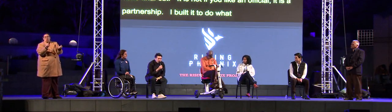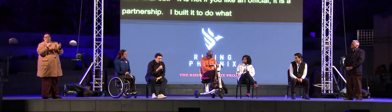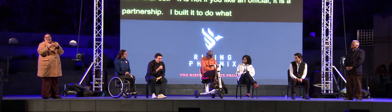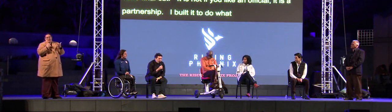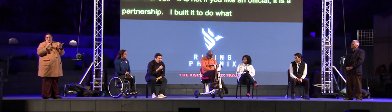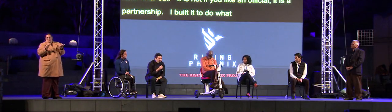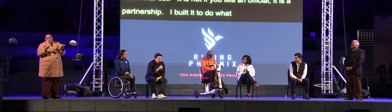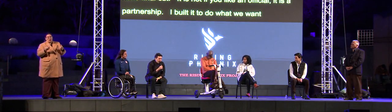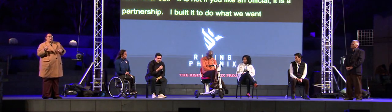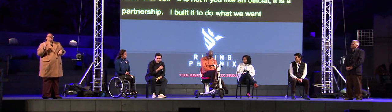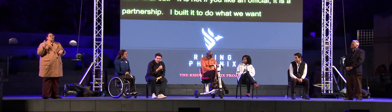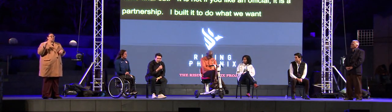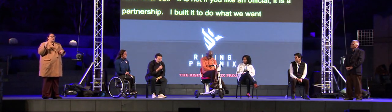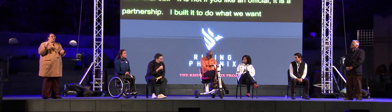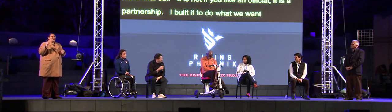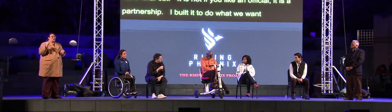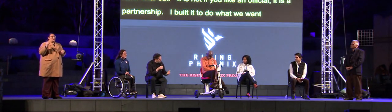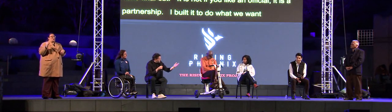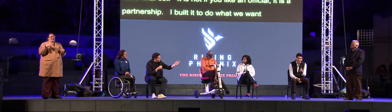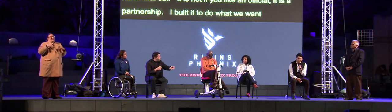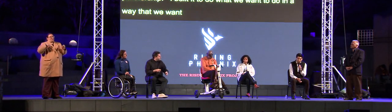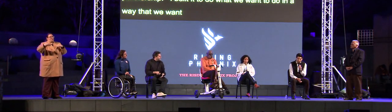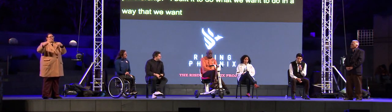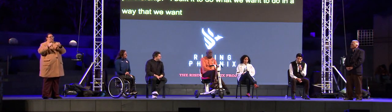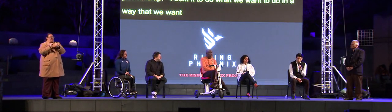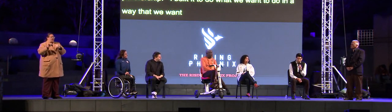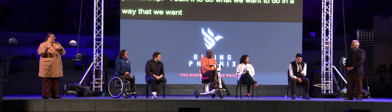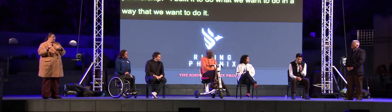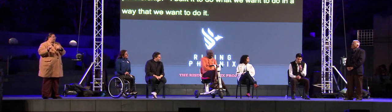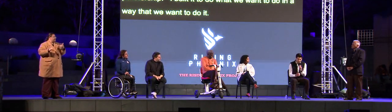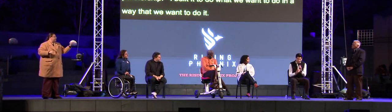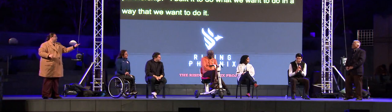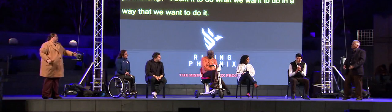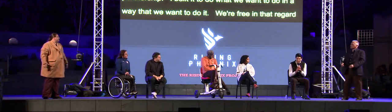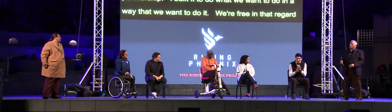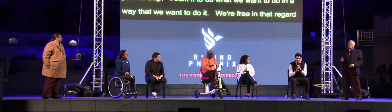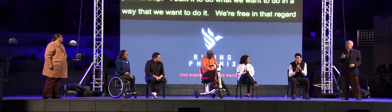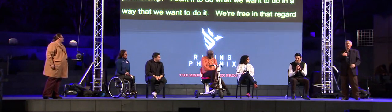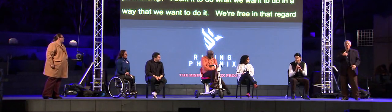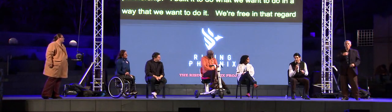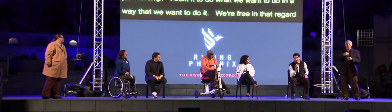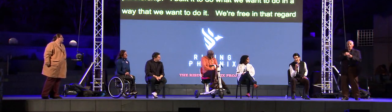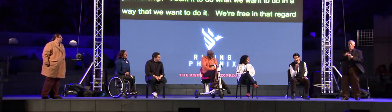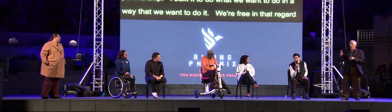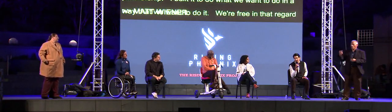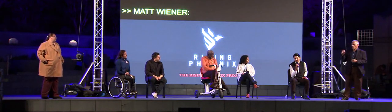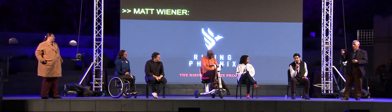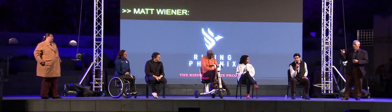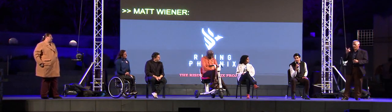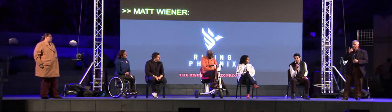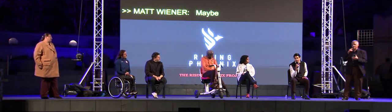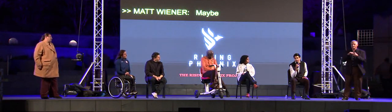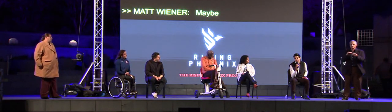So we're freer in that regard. Yeah, and maybe just to add to what Greg was saying,